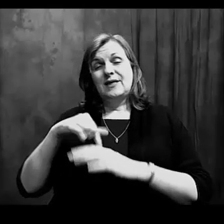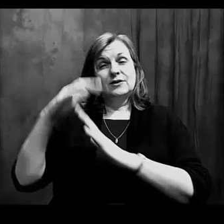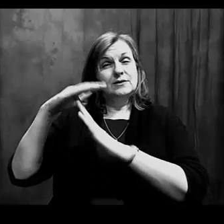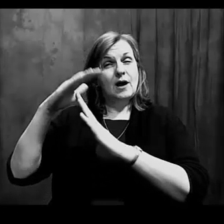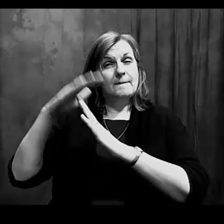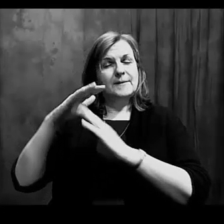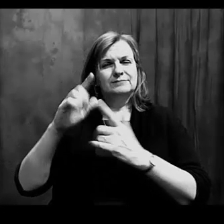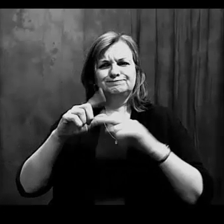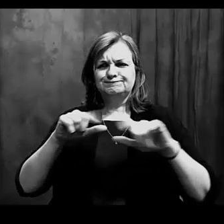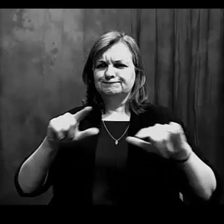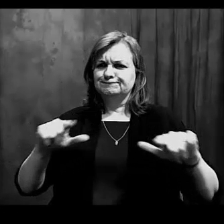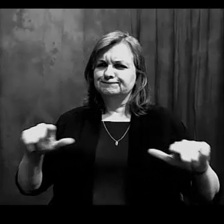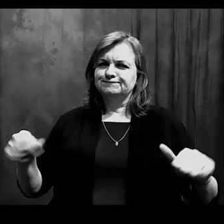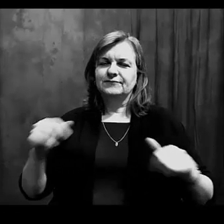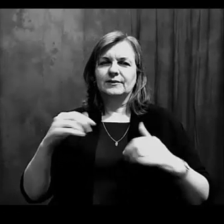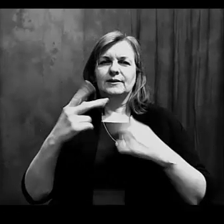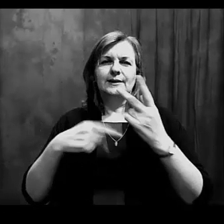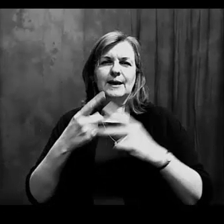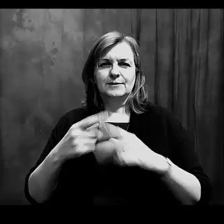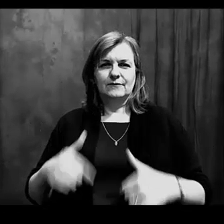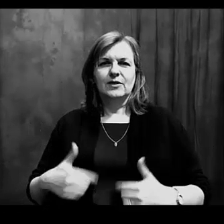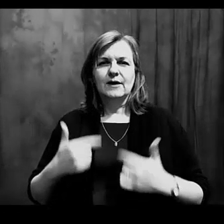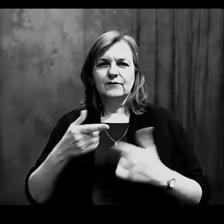up here at the top - there is a whole lot going on